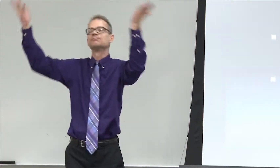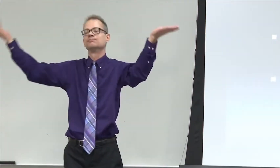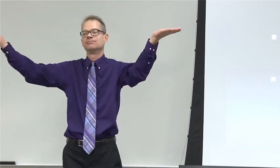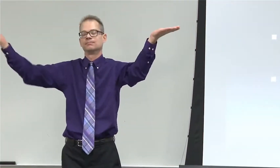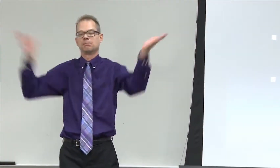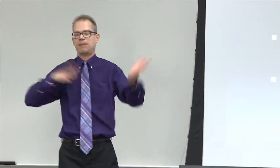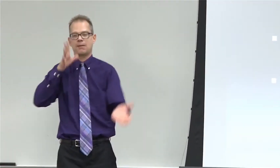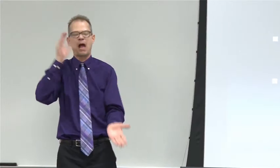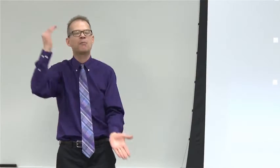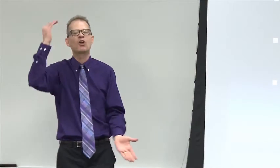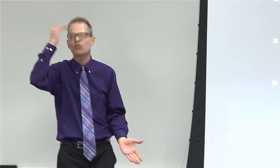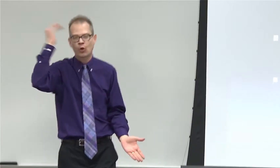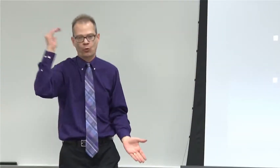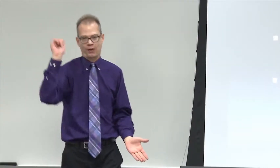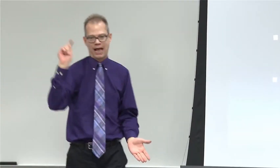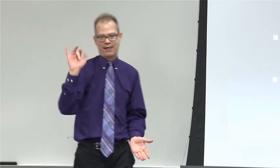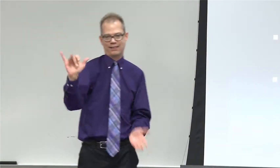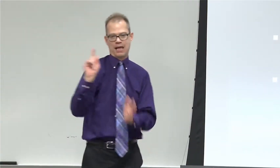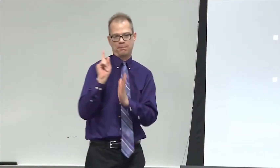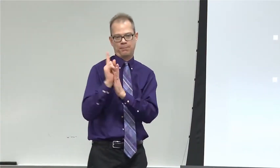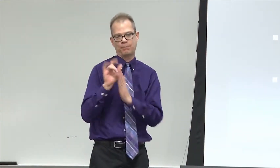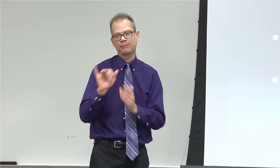Ah. So at that point, my mother knew